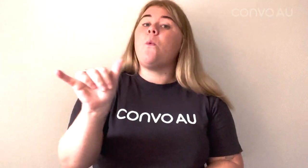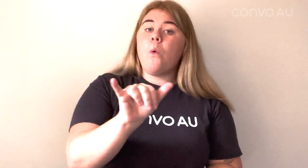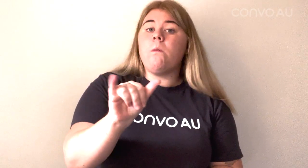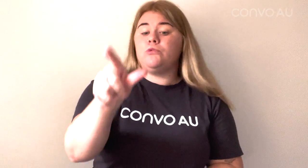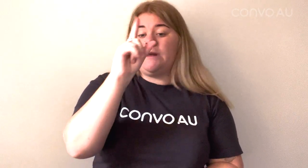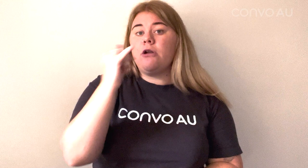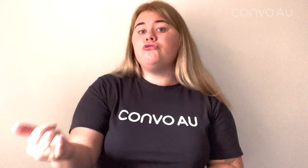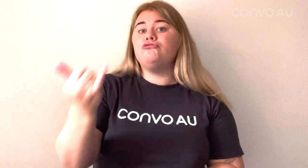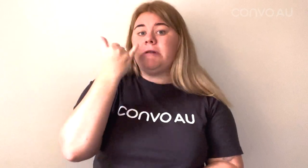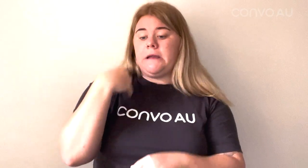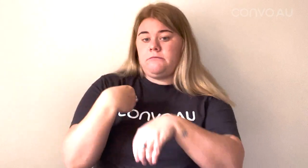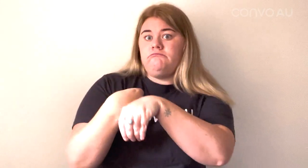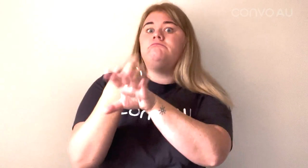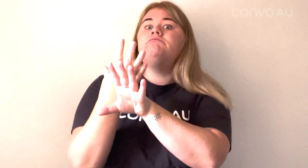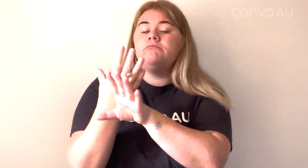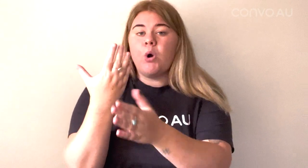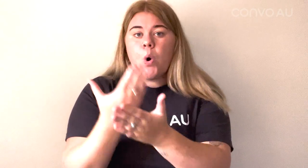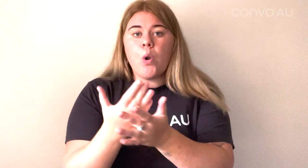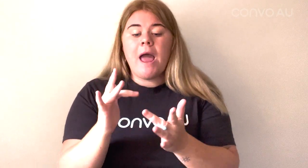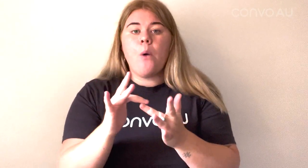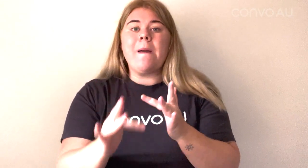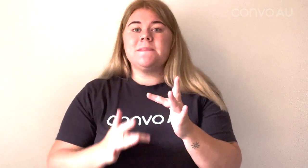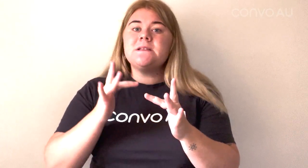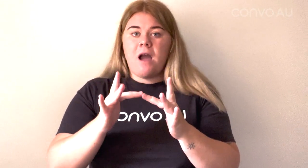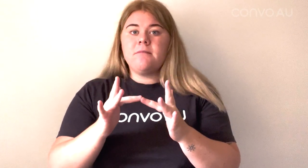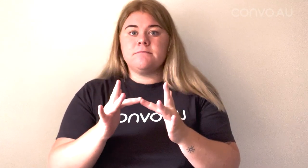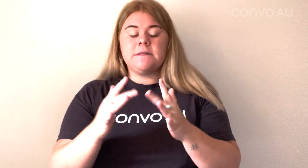or live chat online on our website.